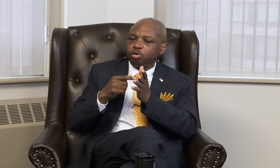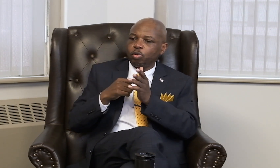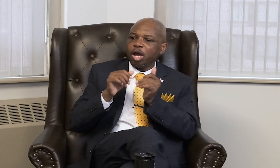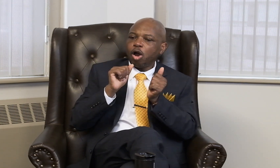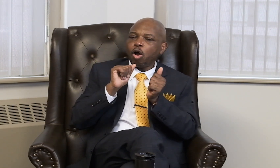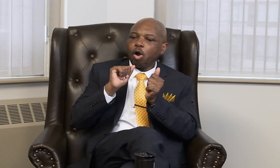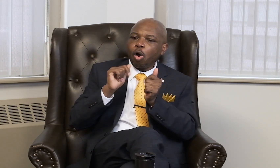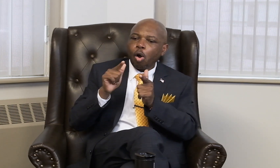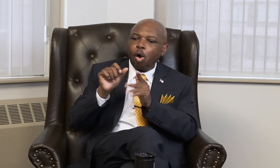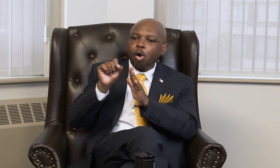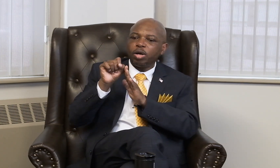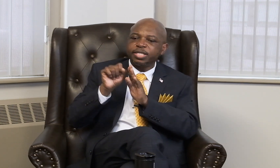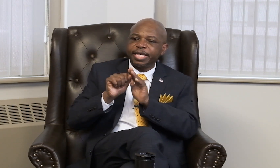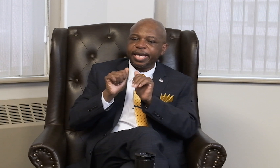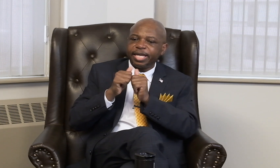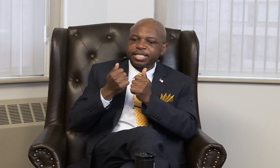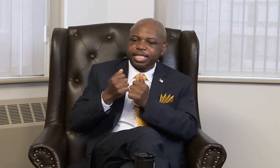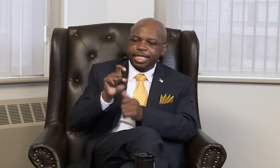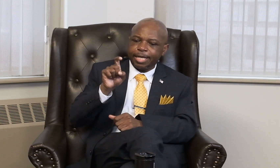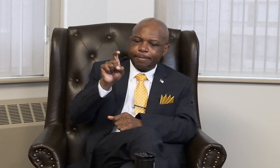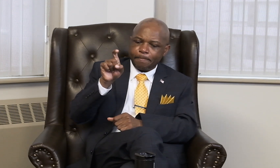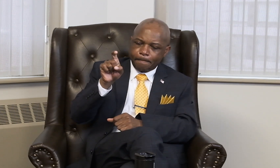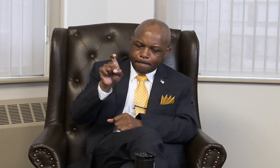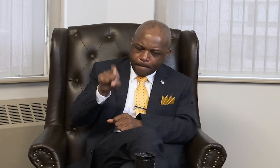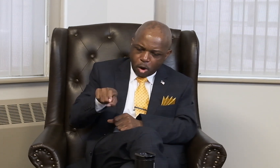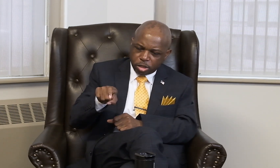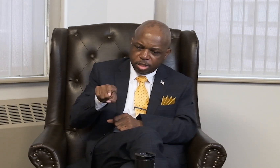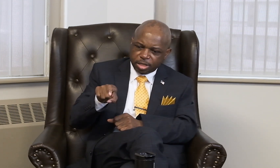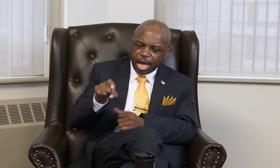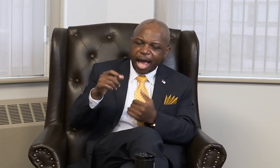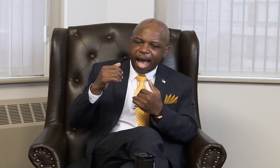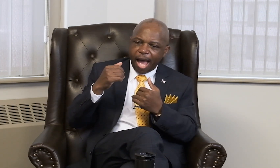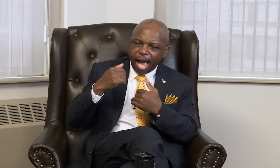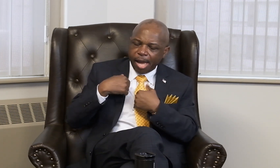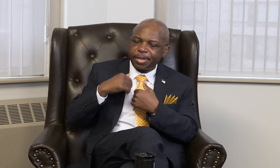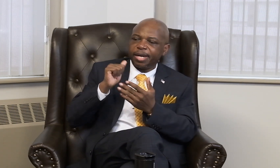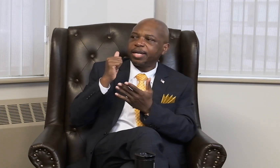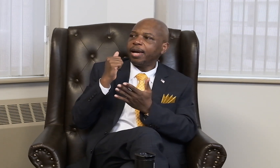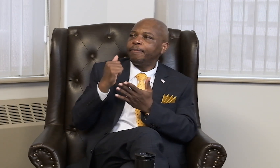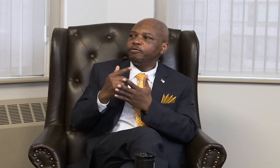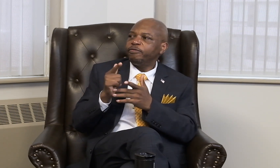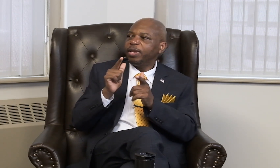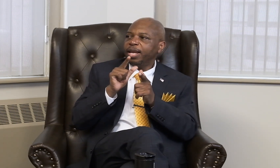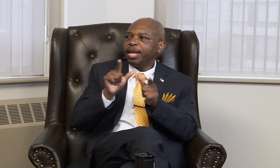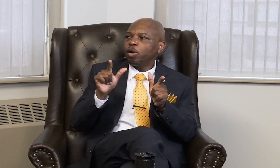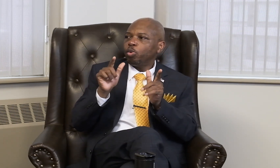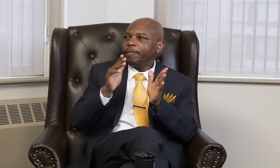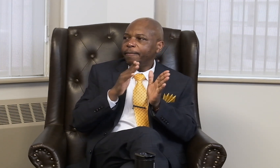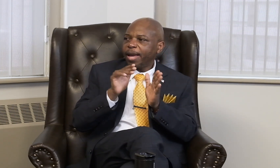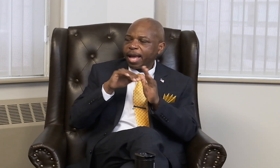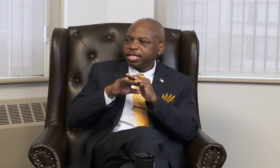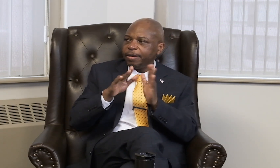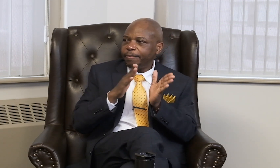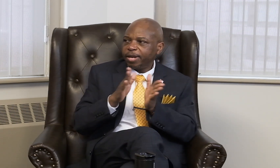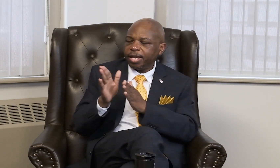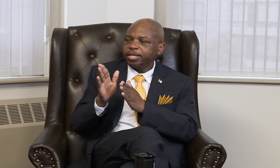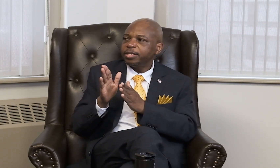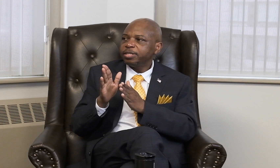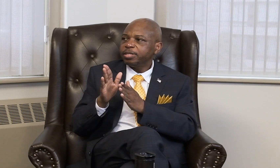Order 615 requires that all state agencies must have an approved language access plan